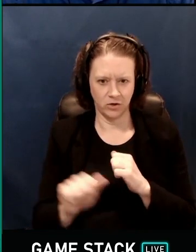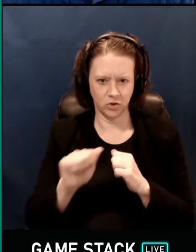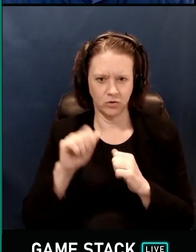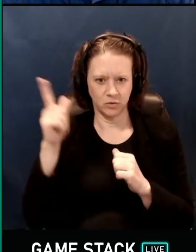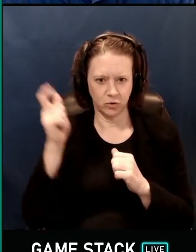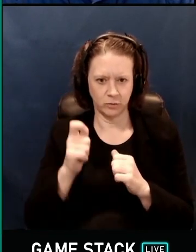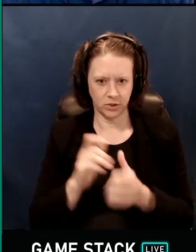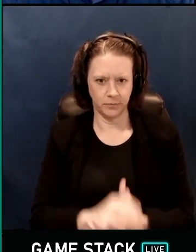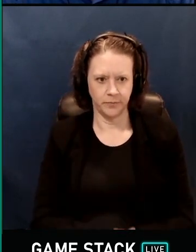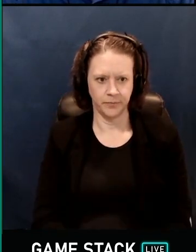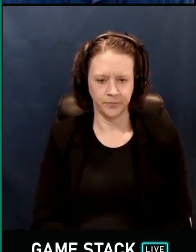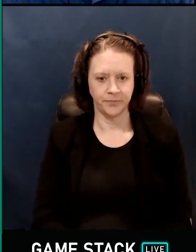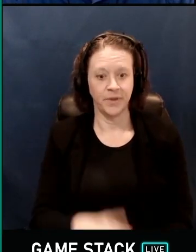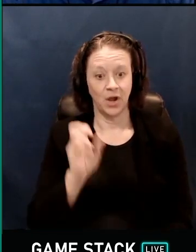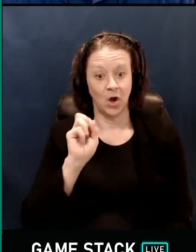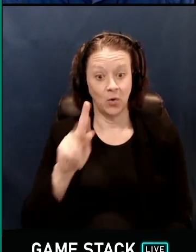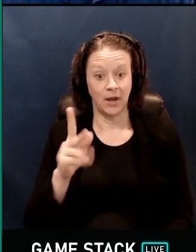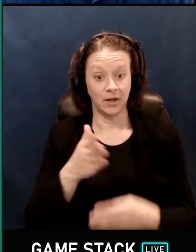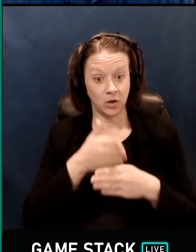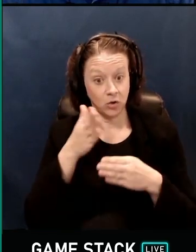Okay, conclusion of this presentation.